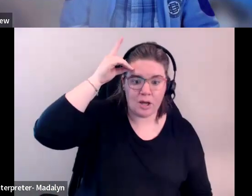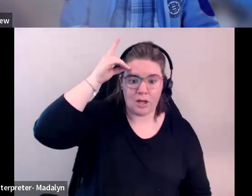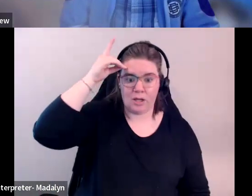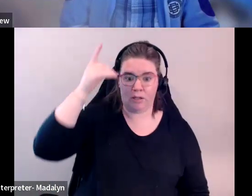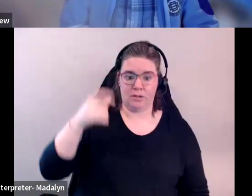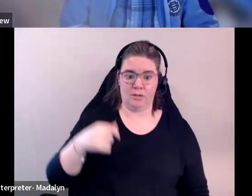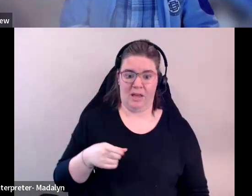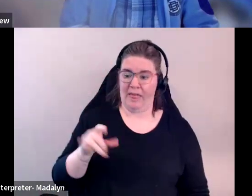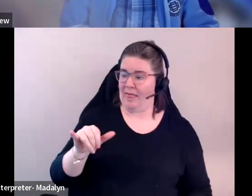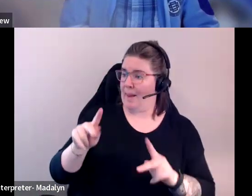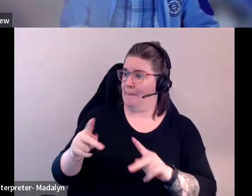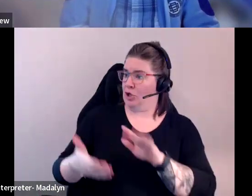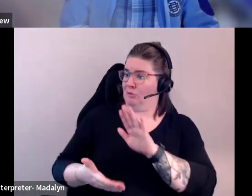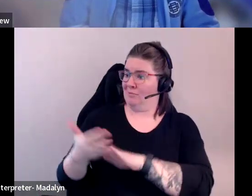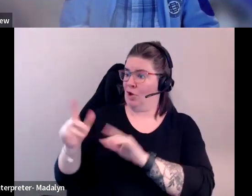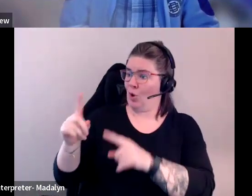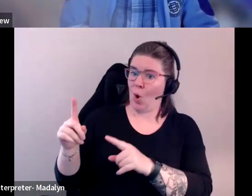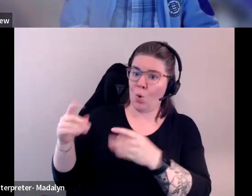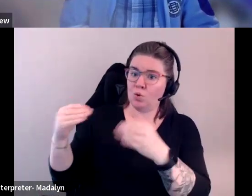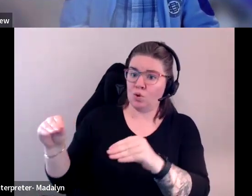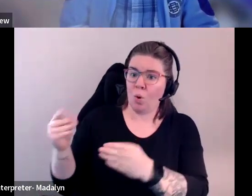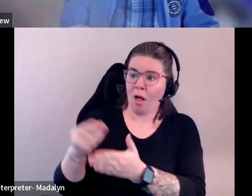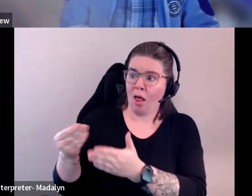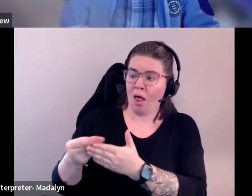Don Posh: you know, some milk and bread, and and they're not coming back.